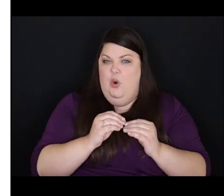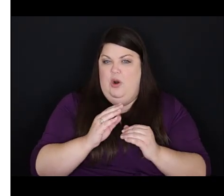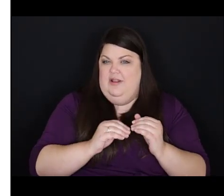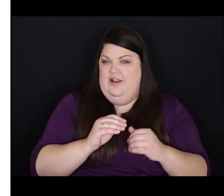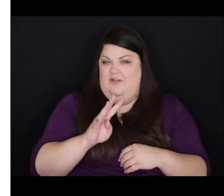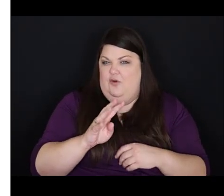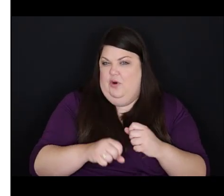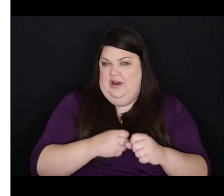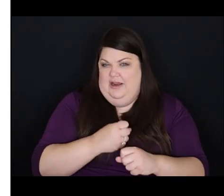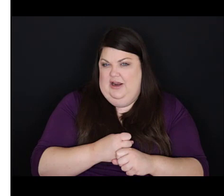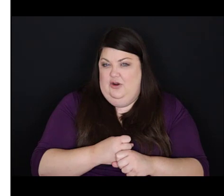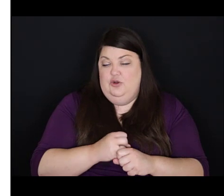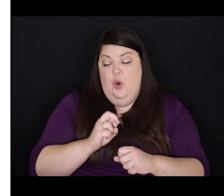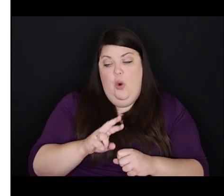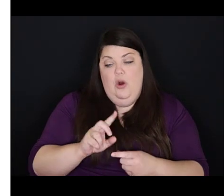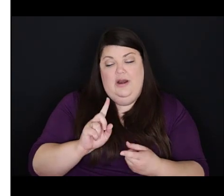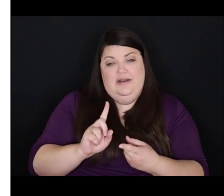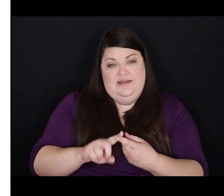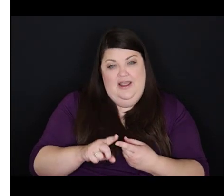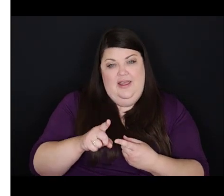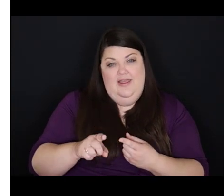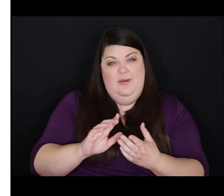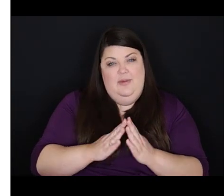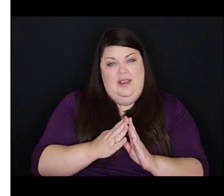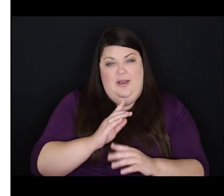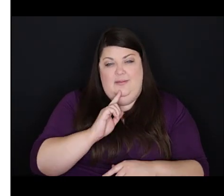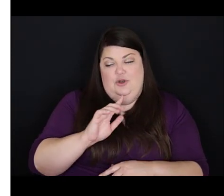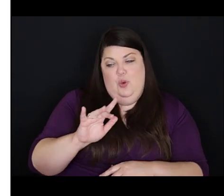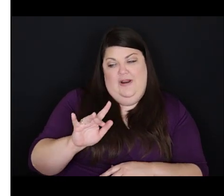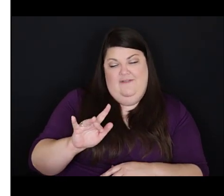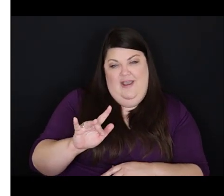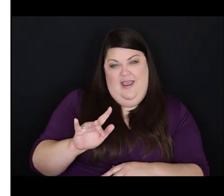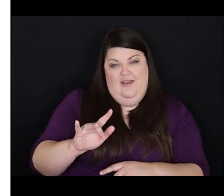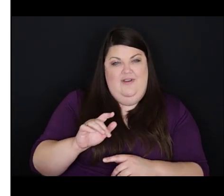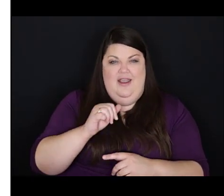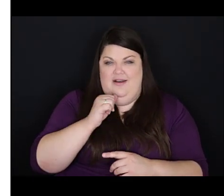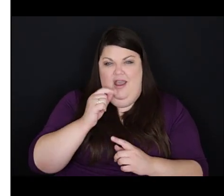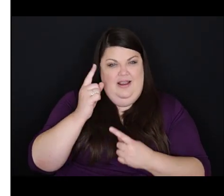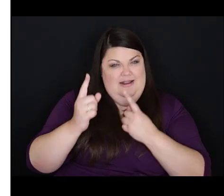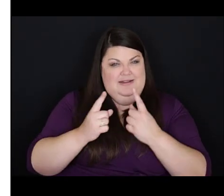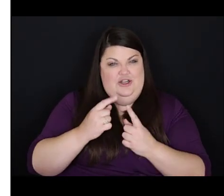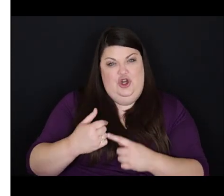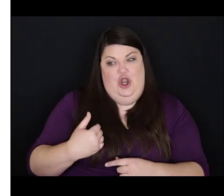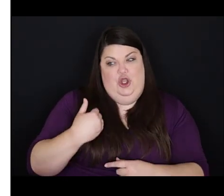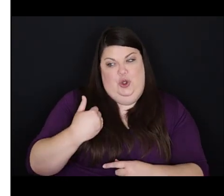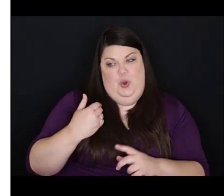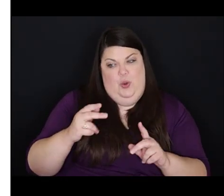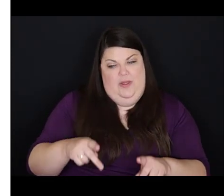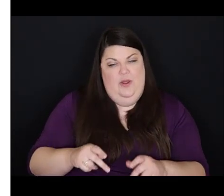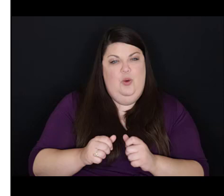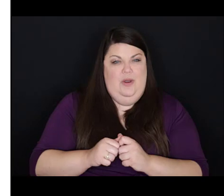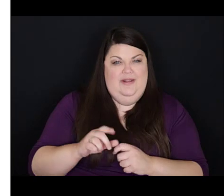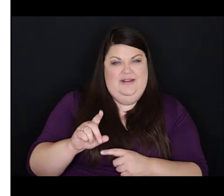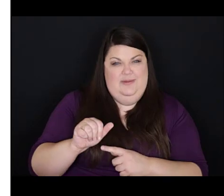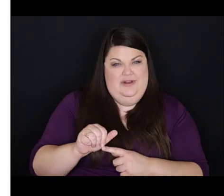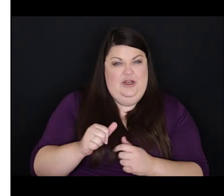age of 25 and is no longer considered a “youth with a disability,” whichever occurs first.